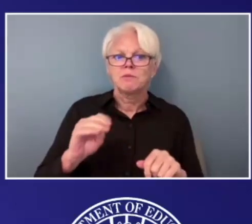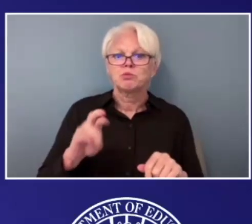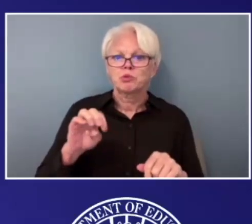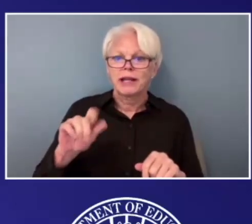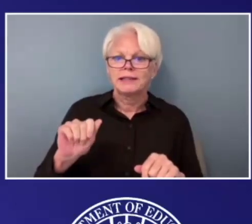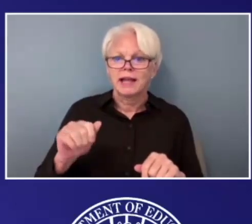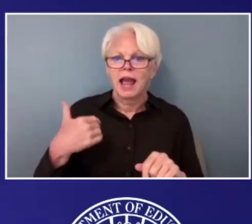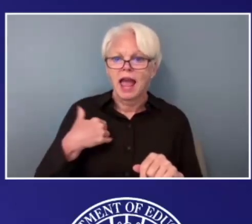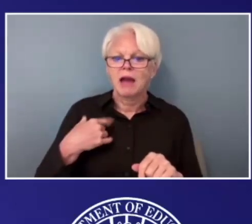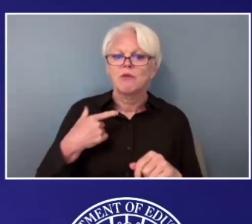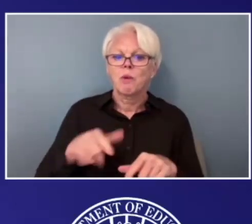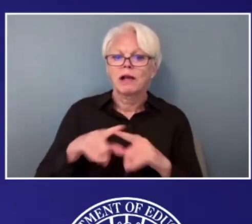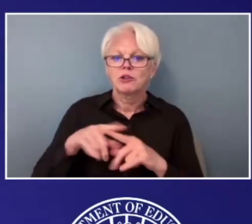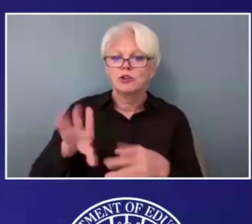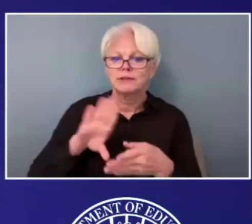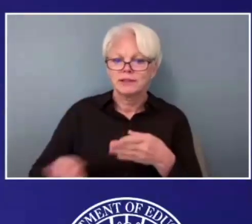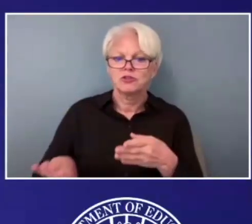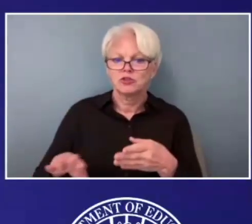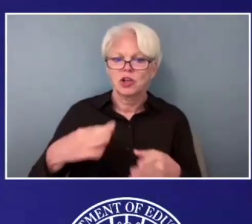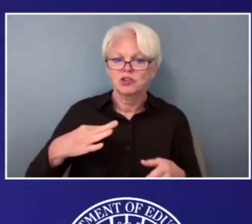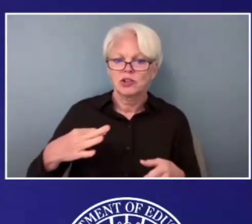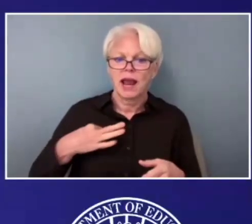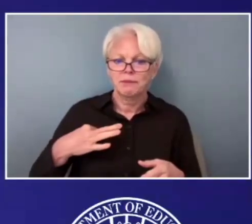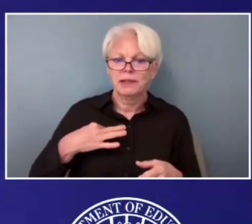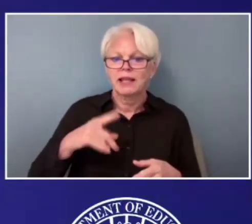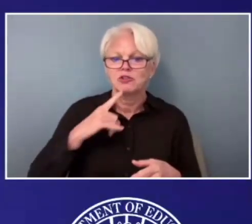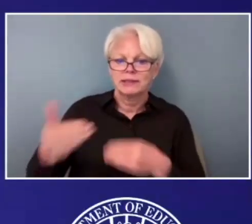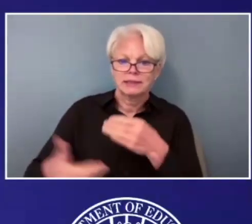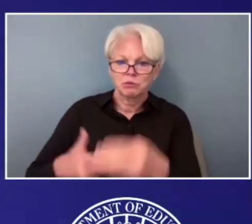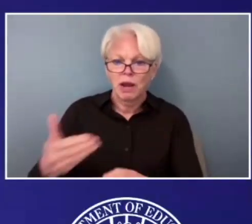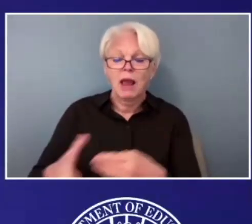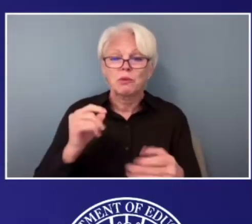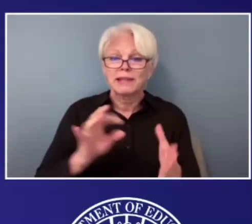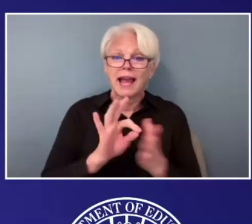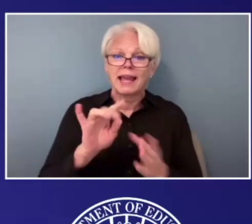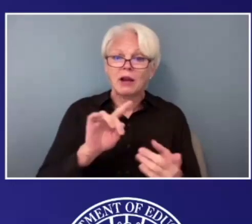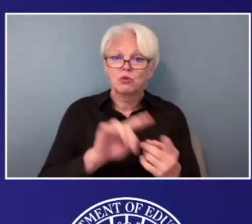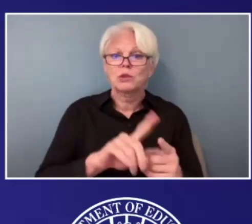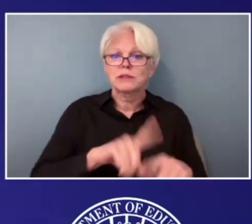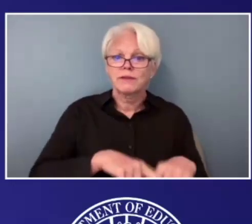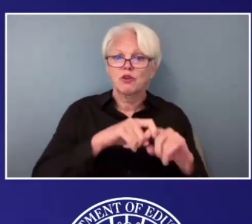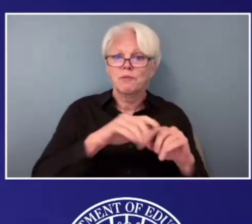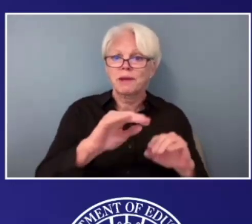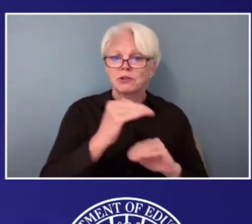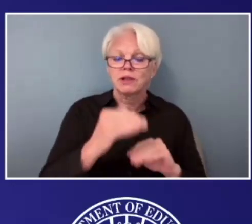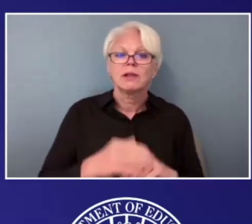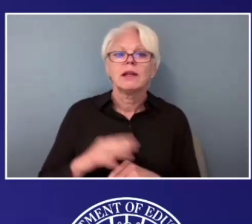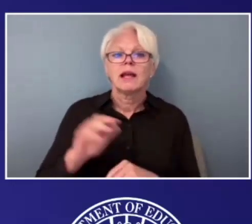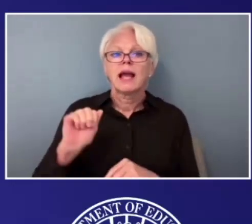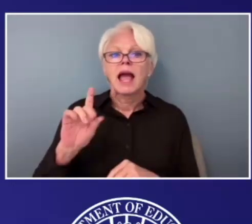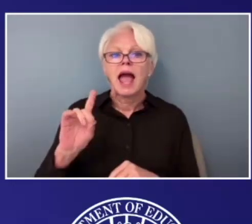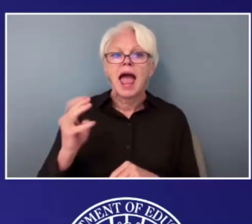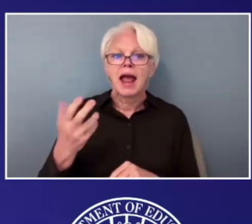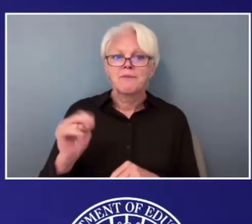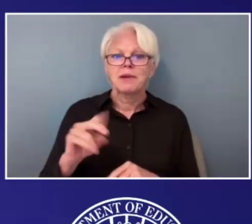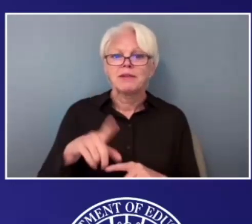being processed, and will it count toward the forbearance limit? Administrative forbearances are not subject to the limit.